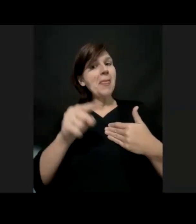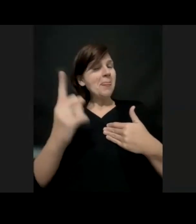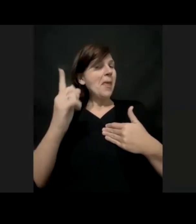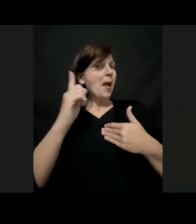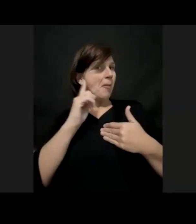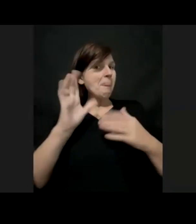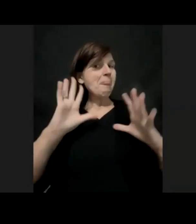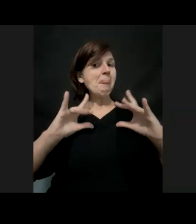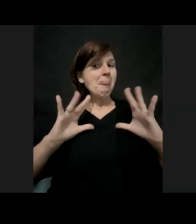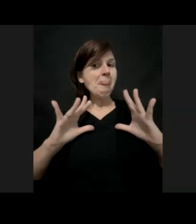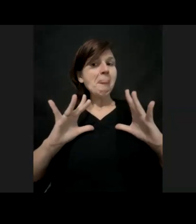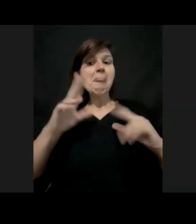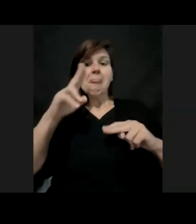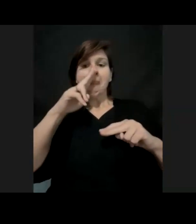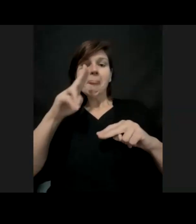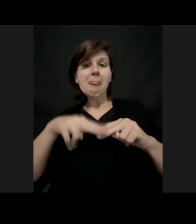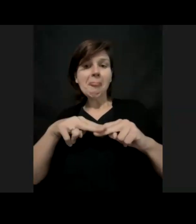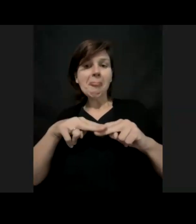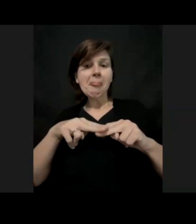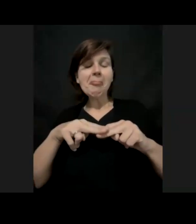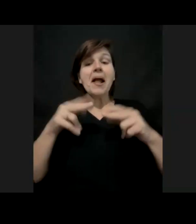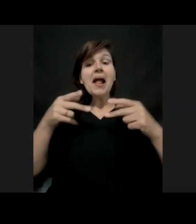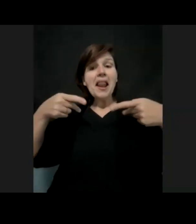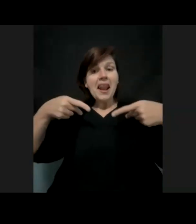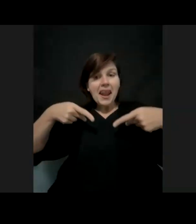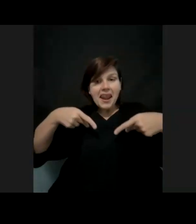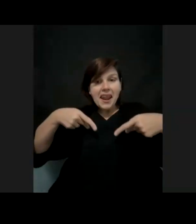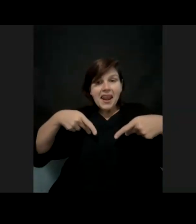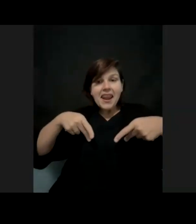Let’s........